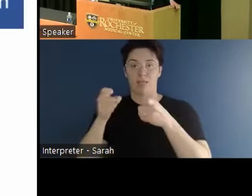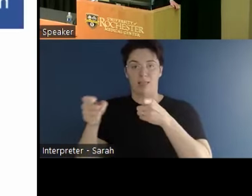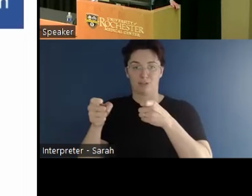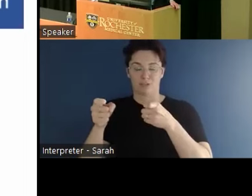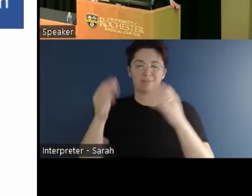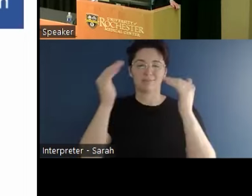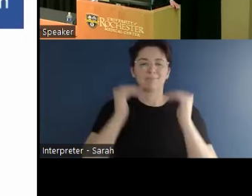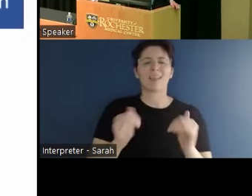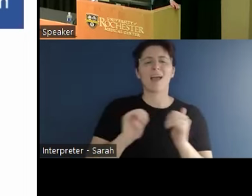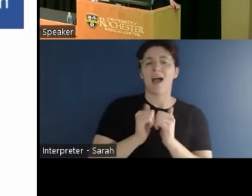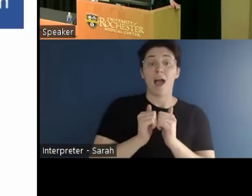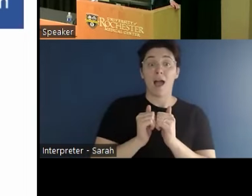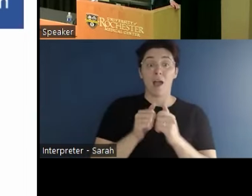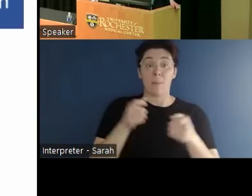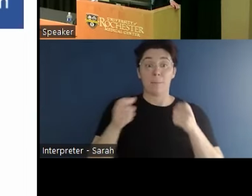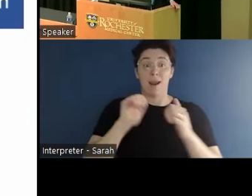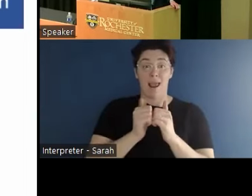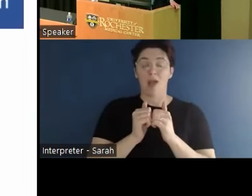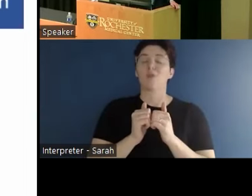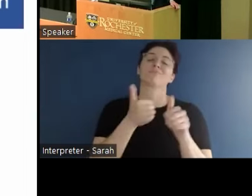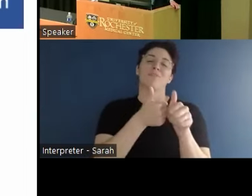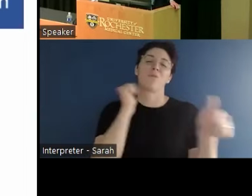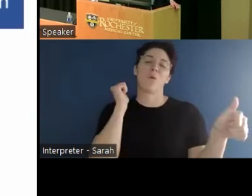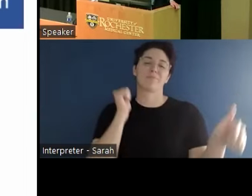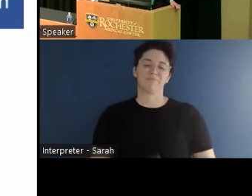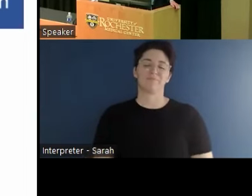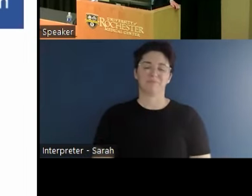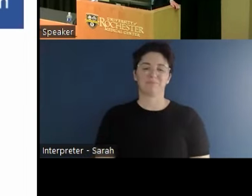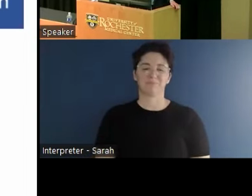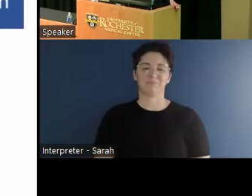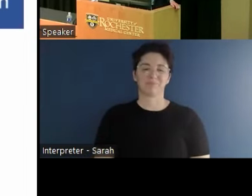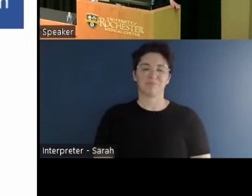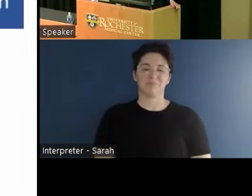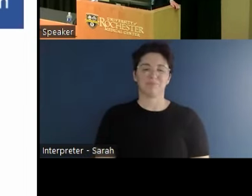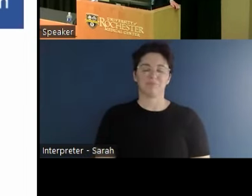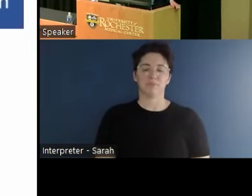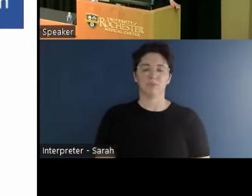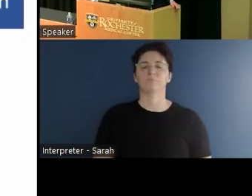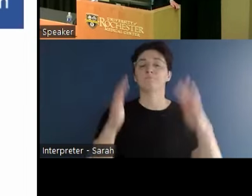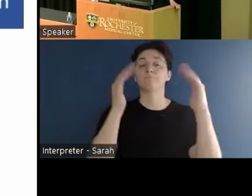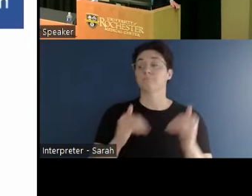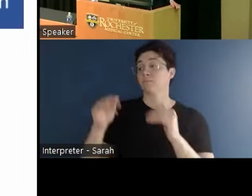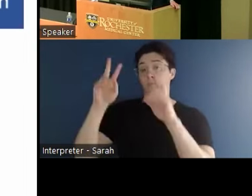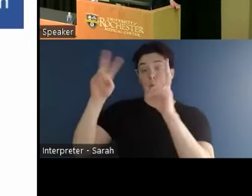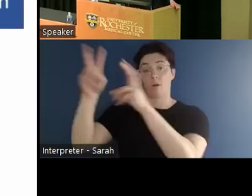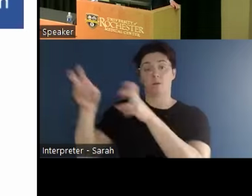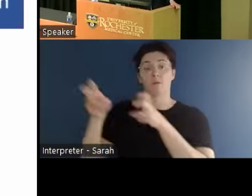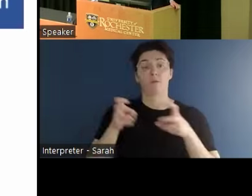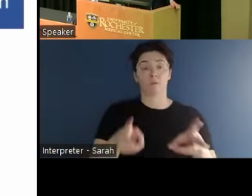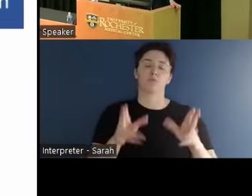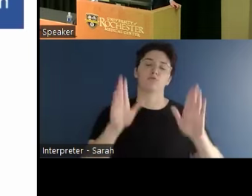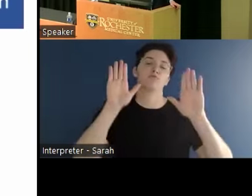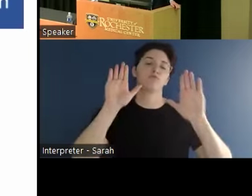avoiding the social interaction and then here's a quote from a really great paper that examined